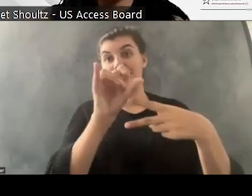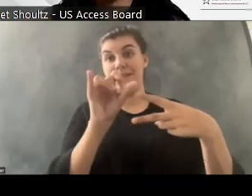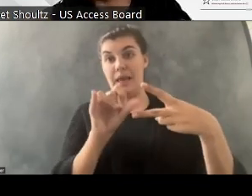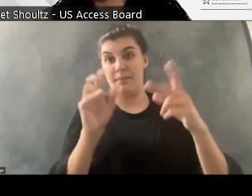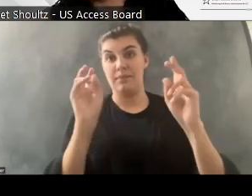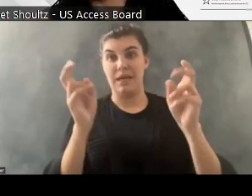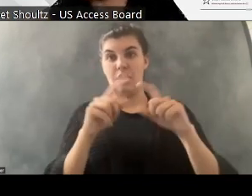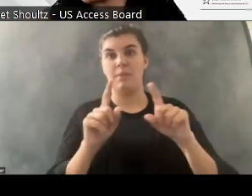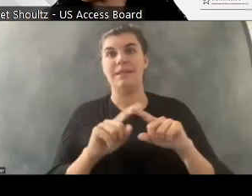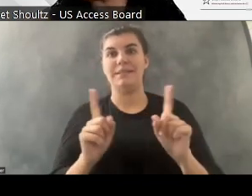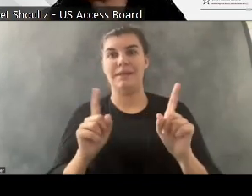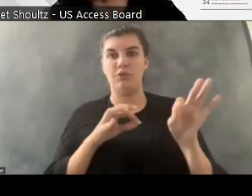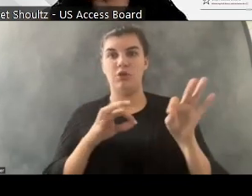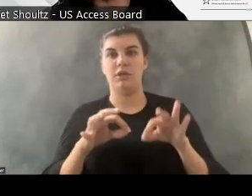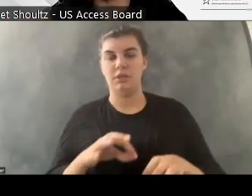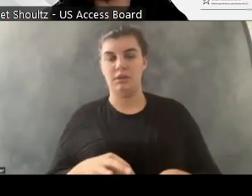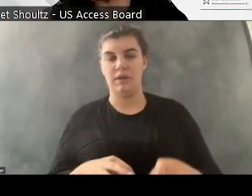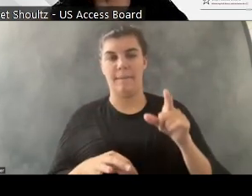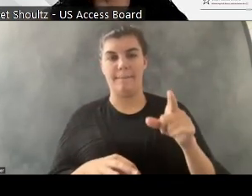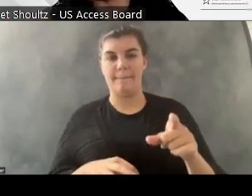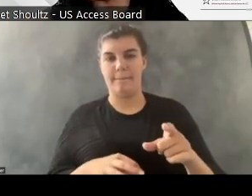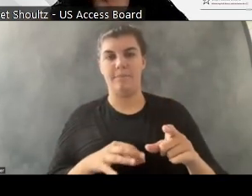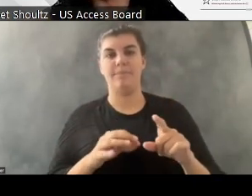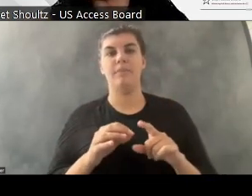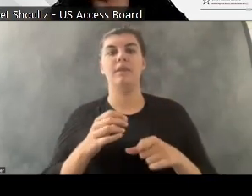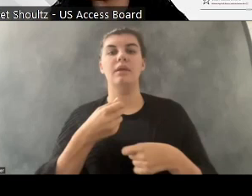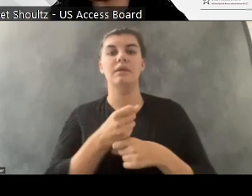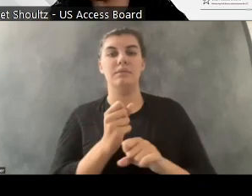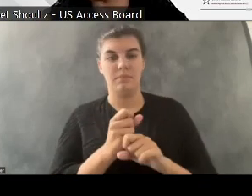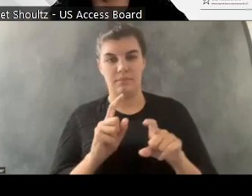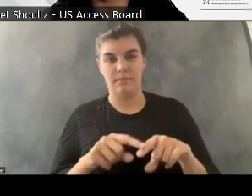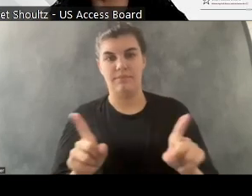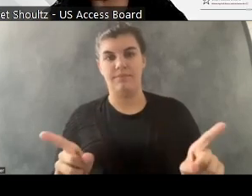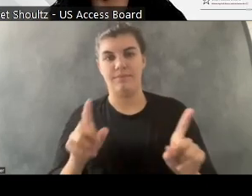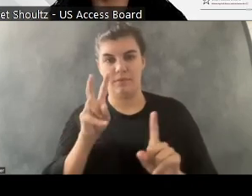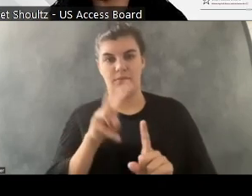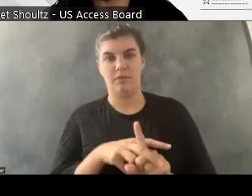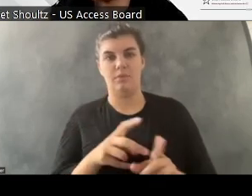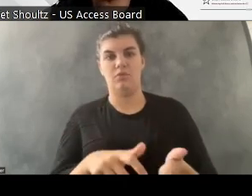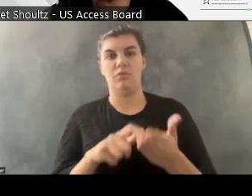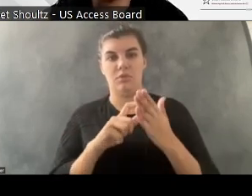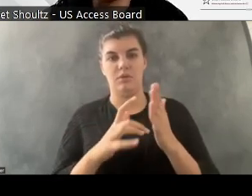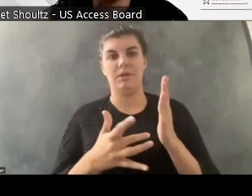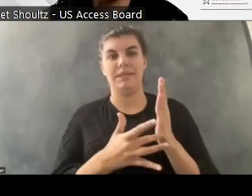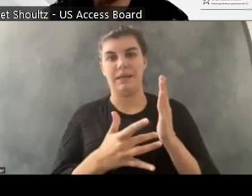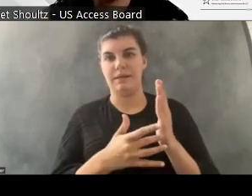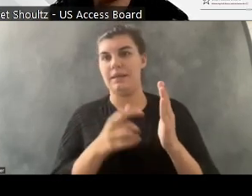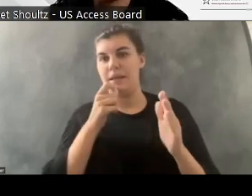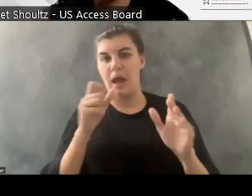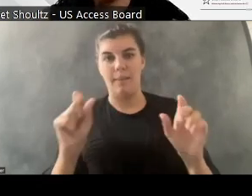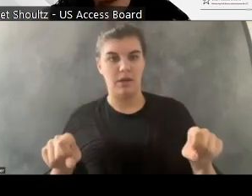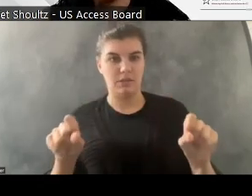it impractical," to, "make compliance with applicable requirements technically infeasible." The other